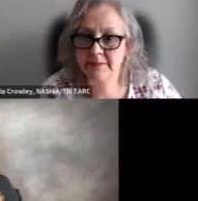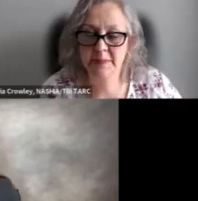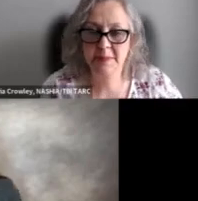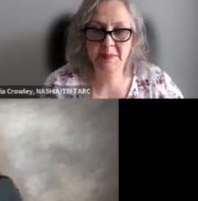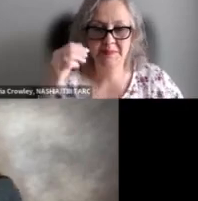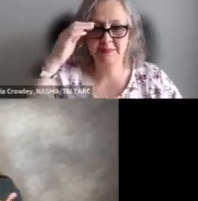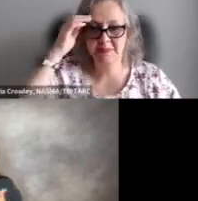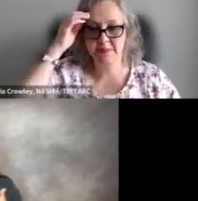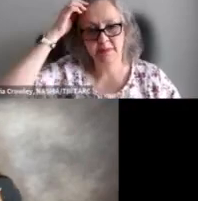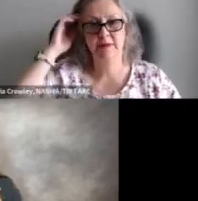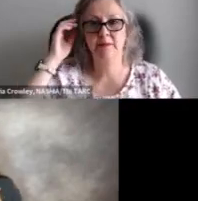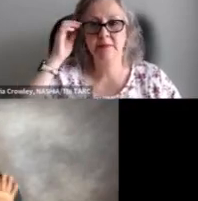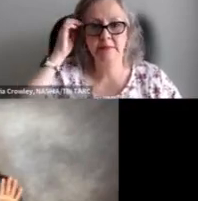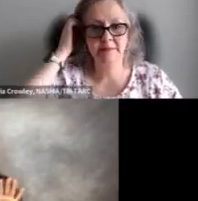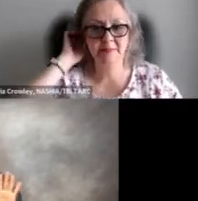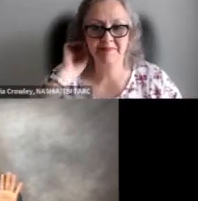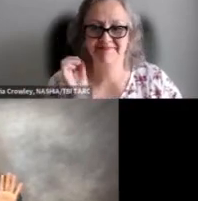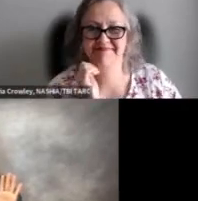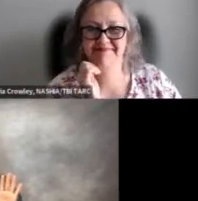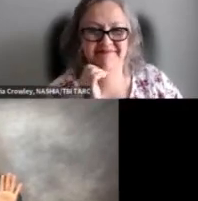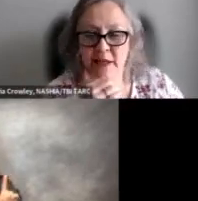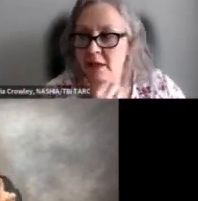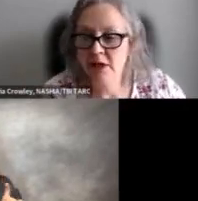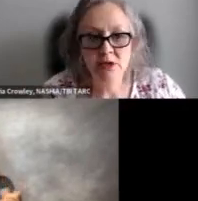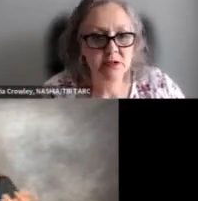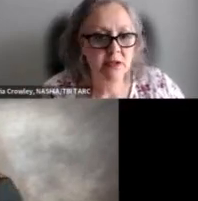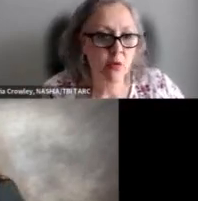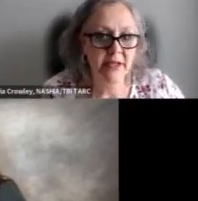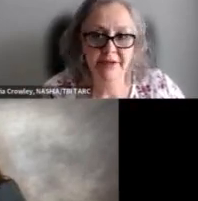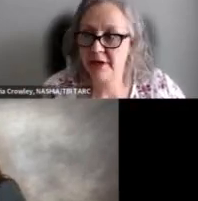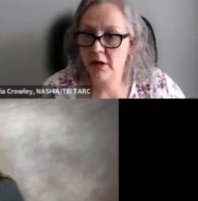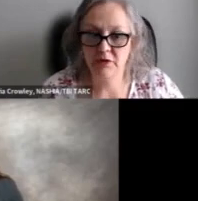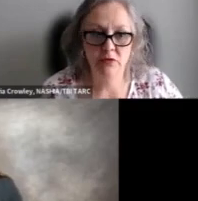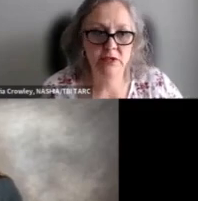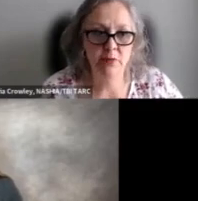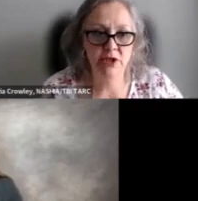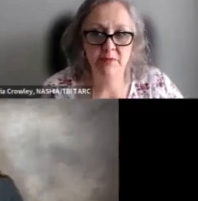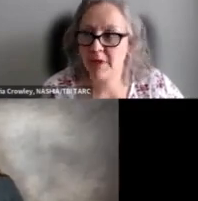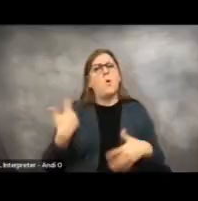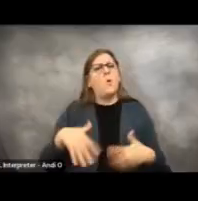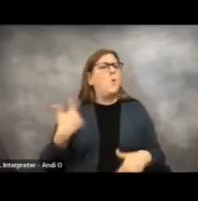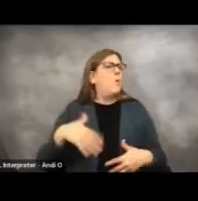slide, or maybe stay here for questions. Maria Crowley: So well done all of you so much information,